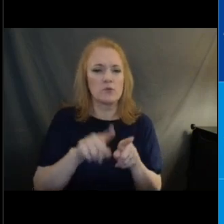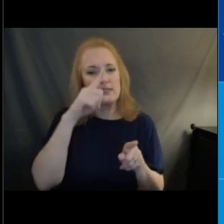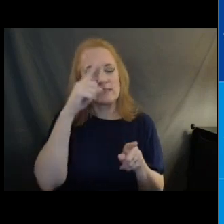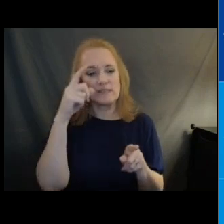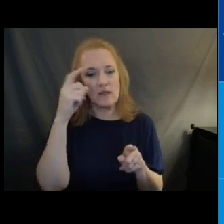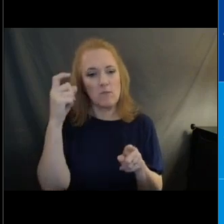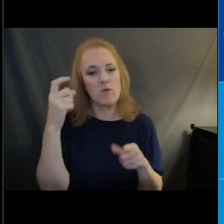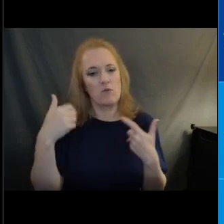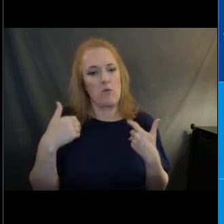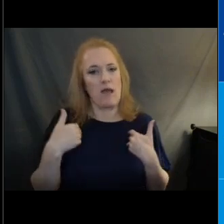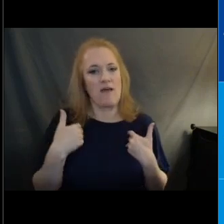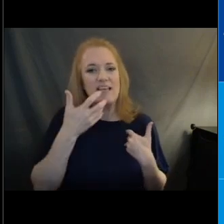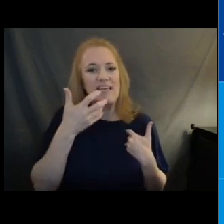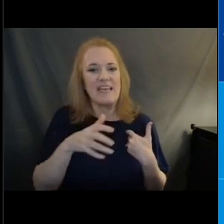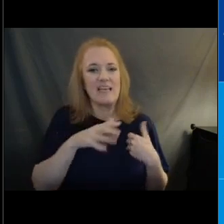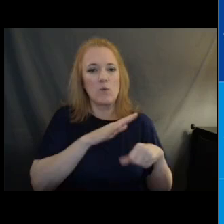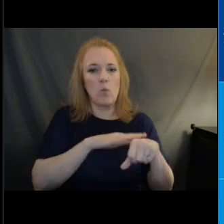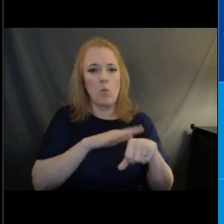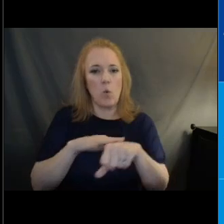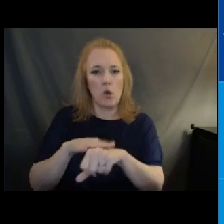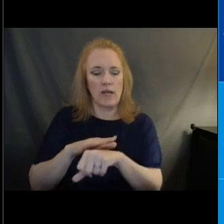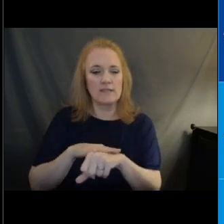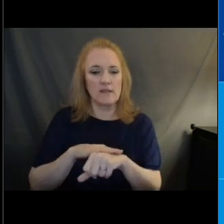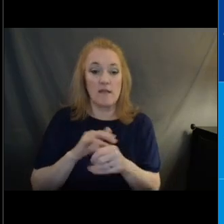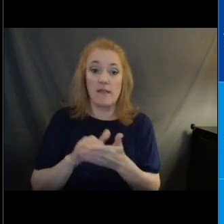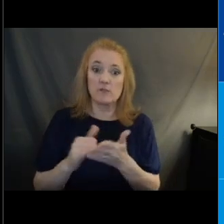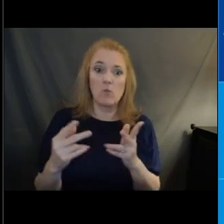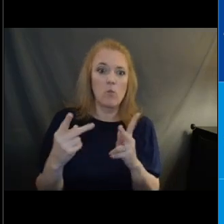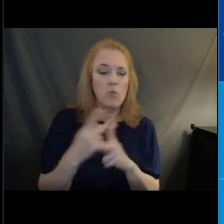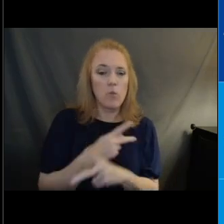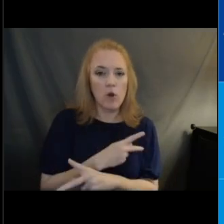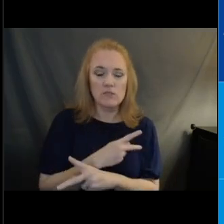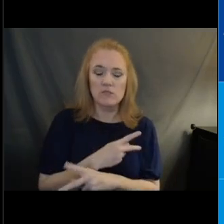where there would be heat warnings, and these are the worst of the days, these are the hottest and